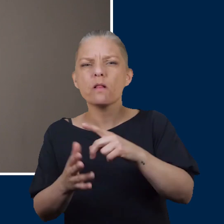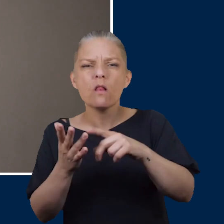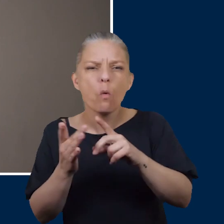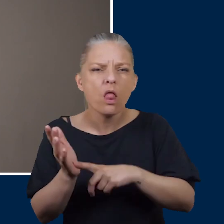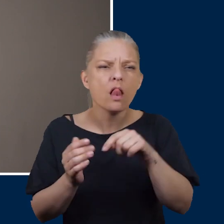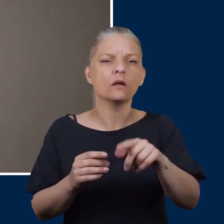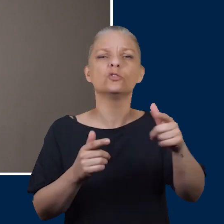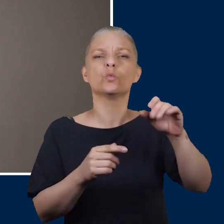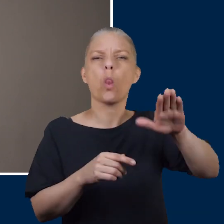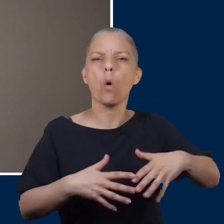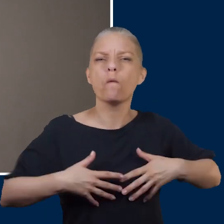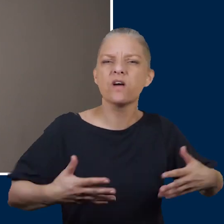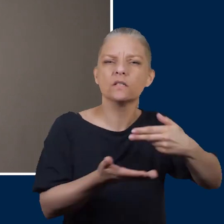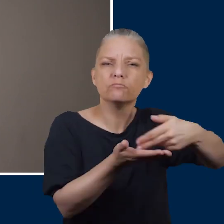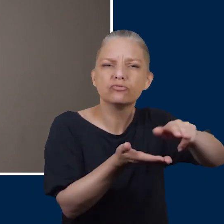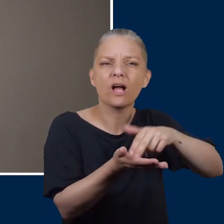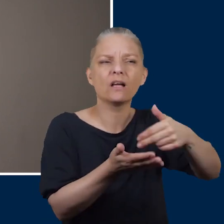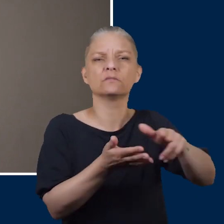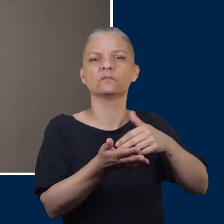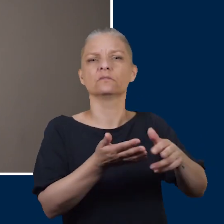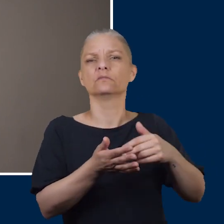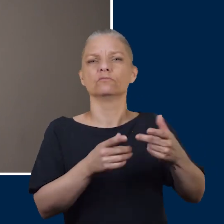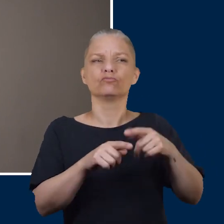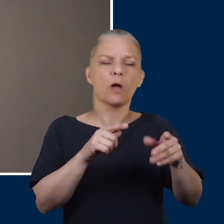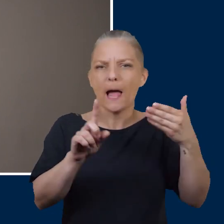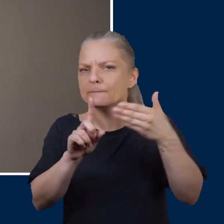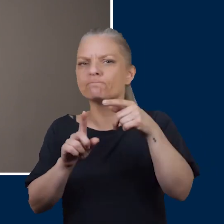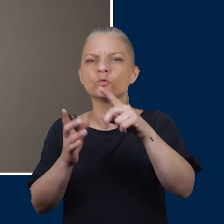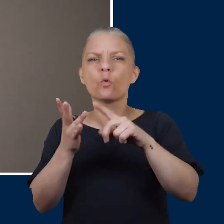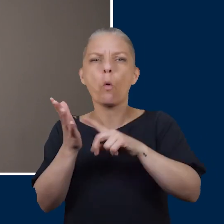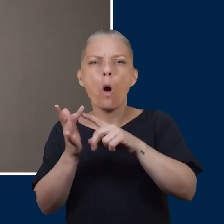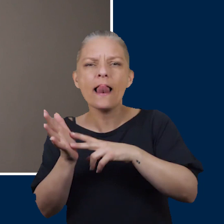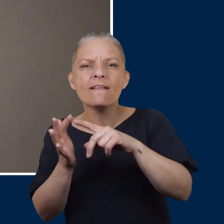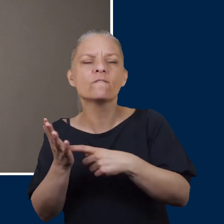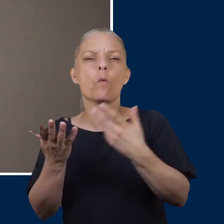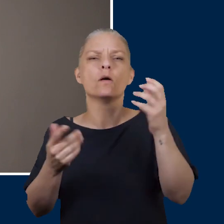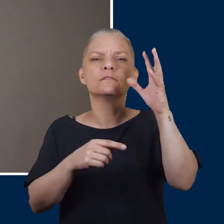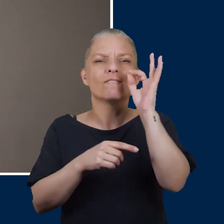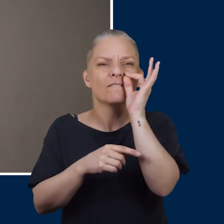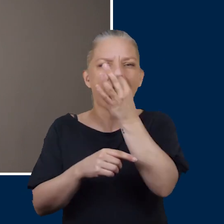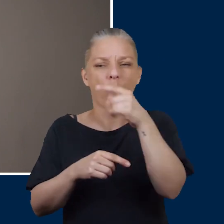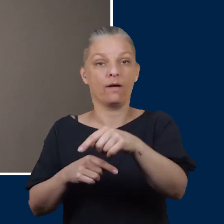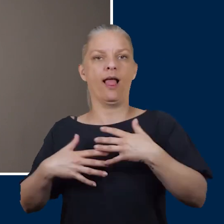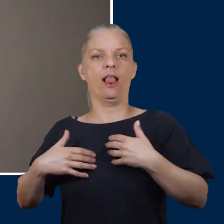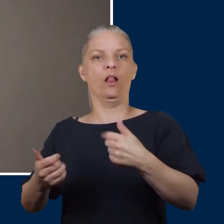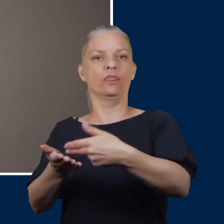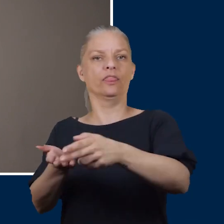of butter and opt for olive or sunflower spreads. Try to spread all fats thinly,